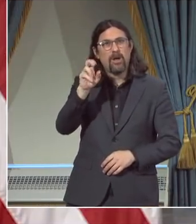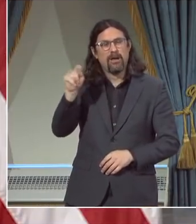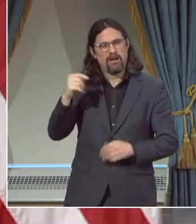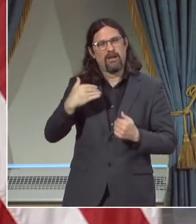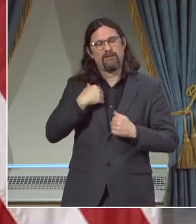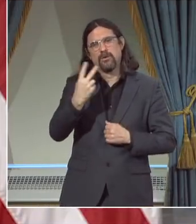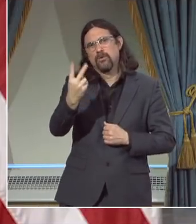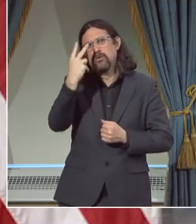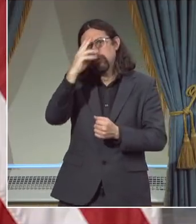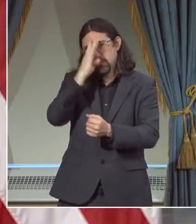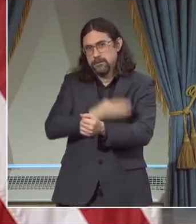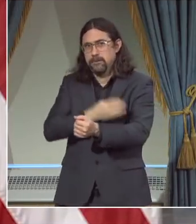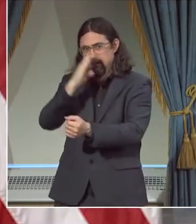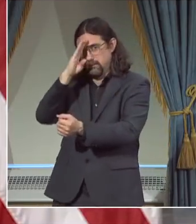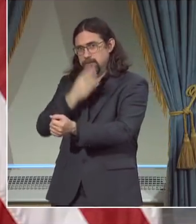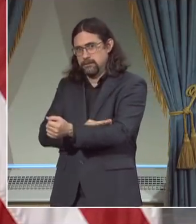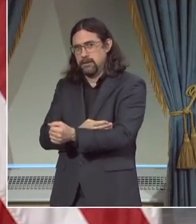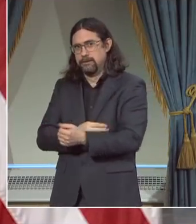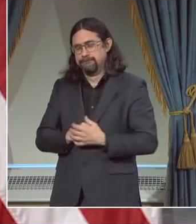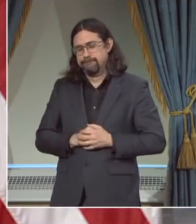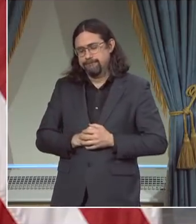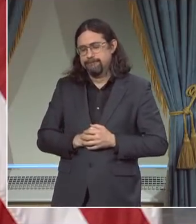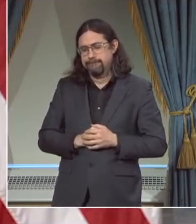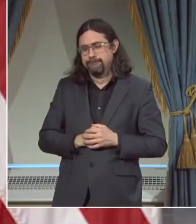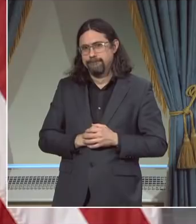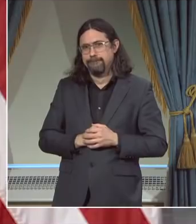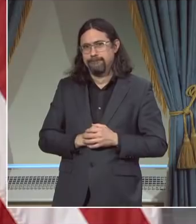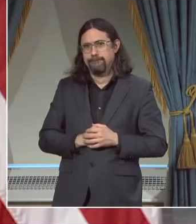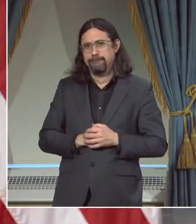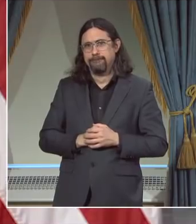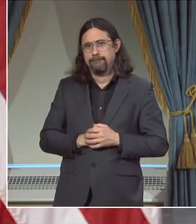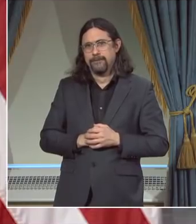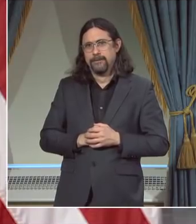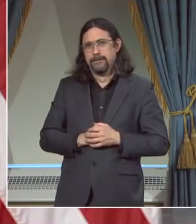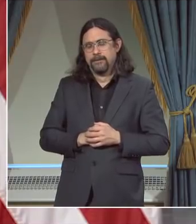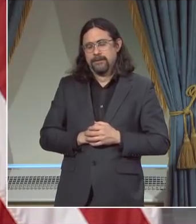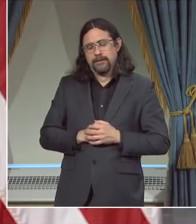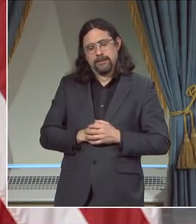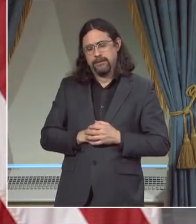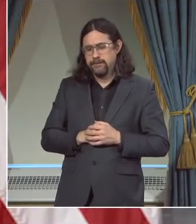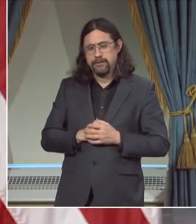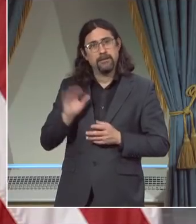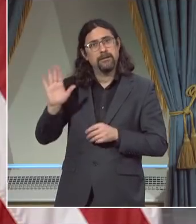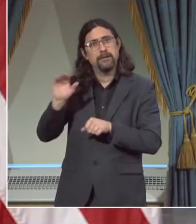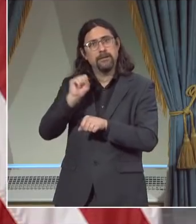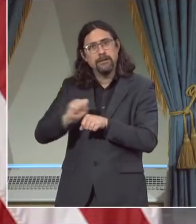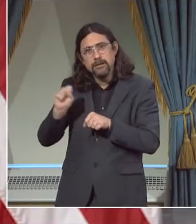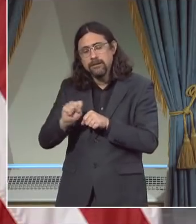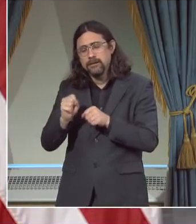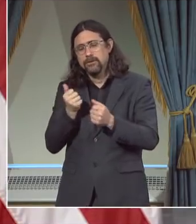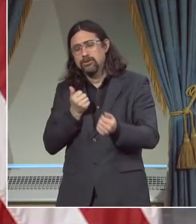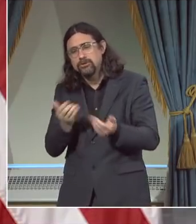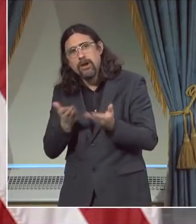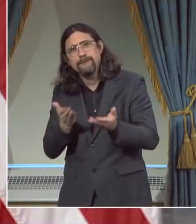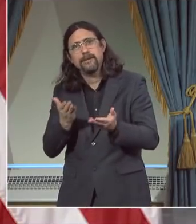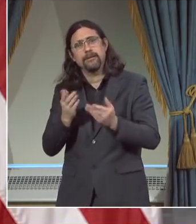SO SAD. AND SOMEONE WHO, AGAIN, WAS RIGHT THERE AT THE MOMENT --H IS LAST MOMENTS OF HIS LIFE PROTECTING